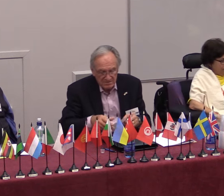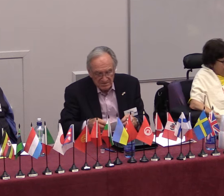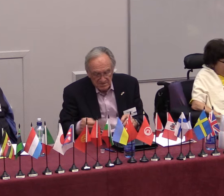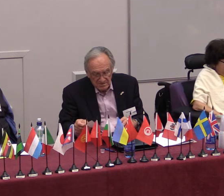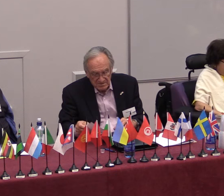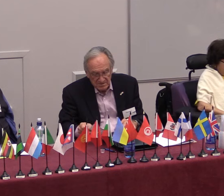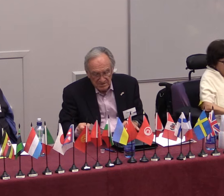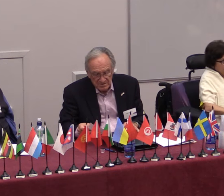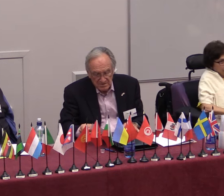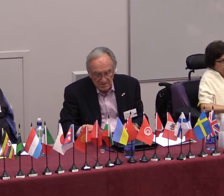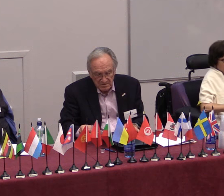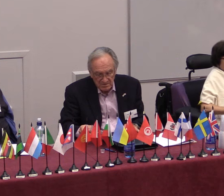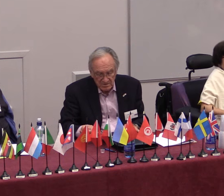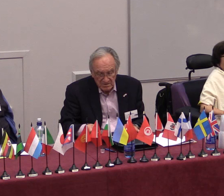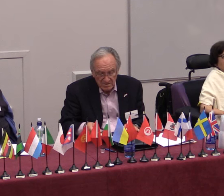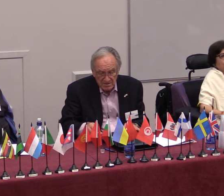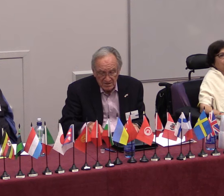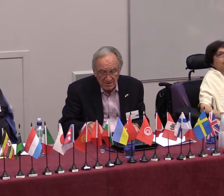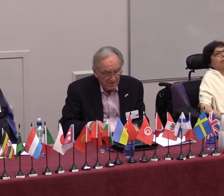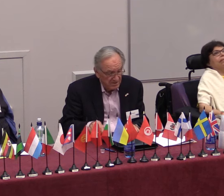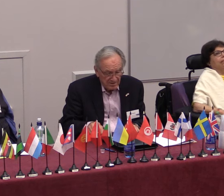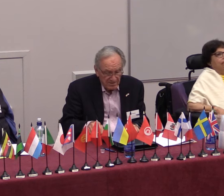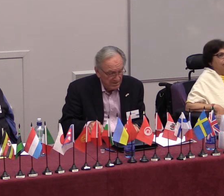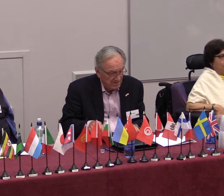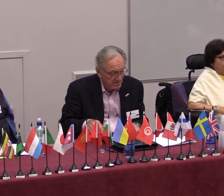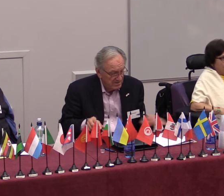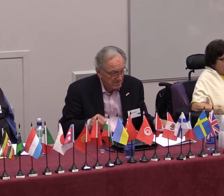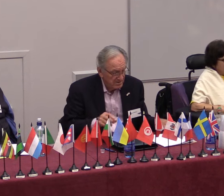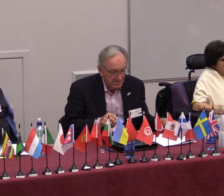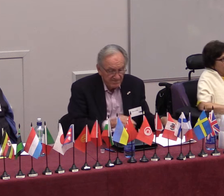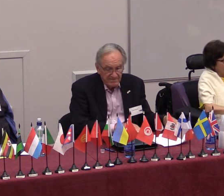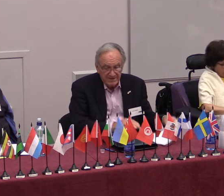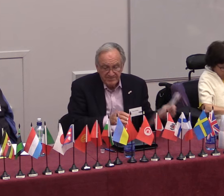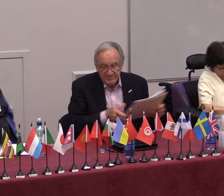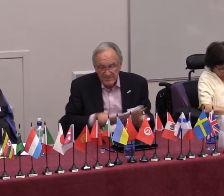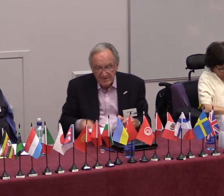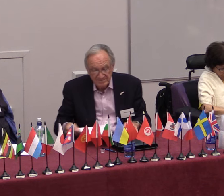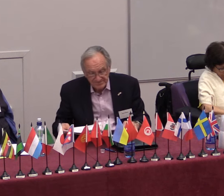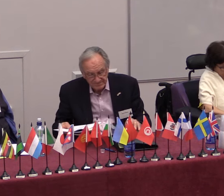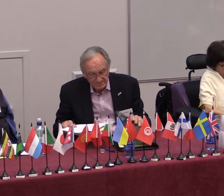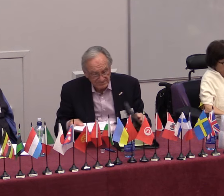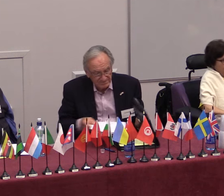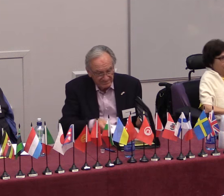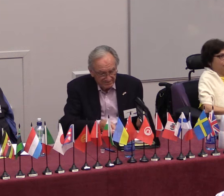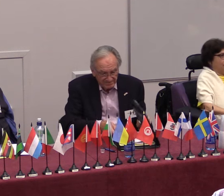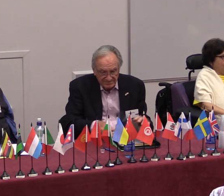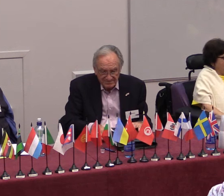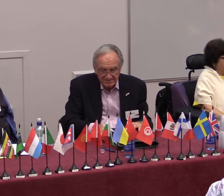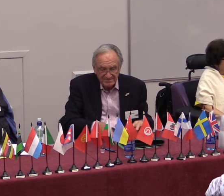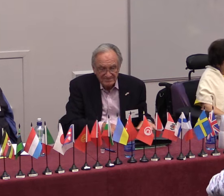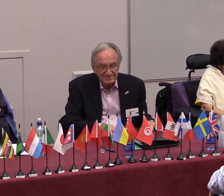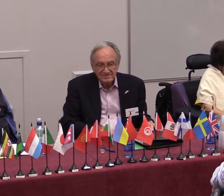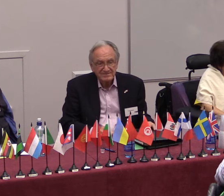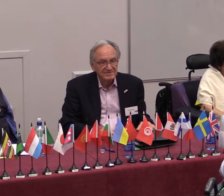doors for the next session at 20 to 12, that's 20 minutes before 12 o'clock. Thank you all